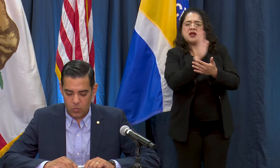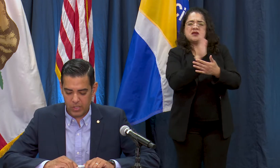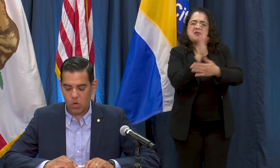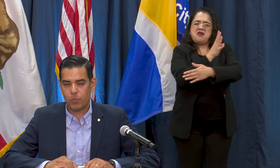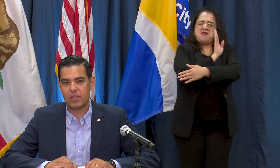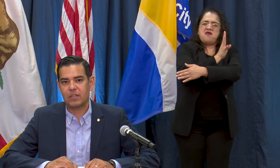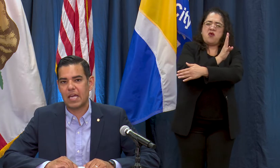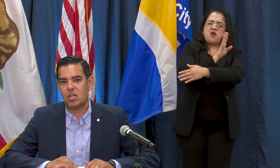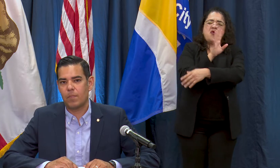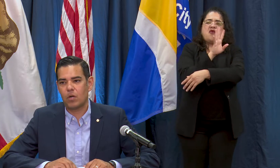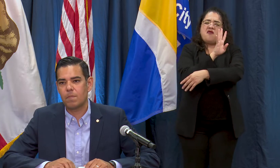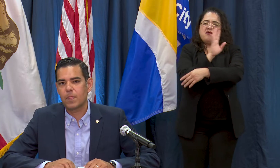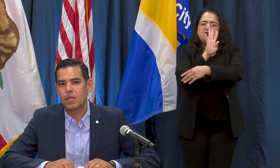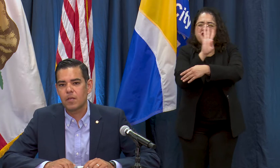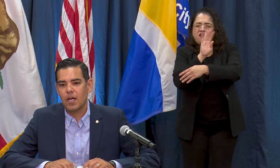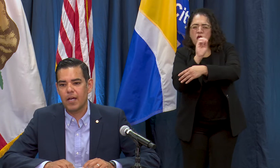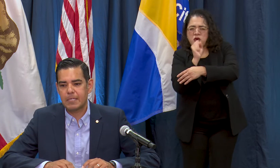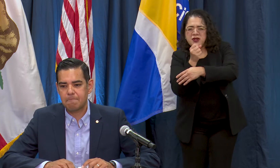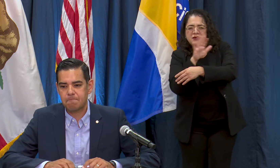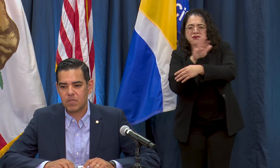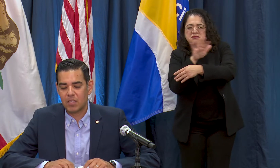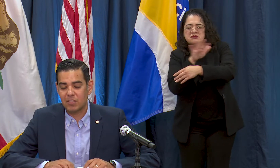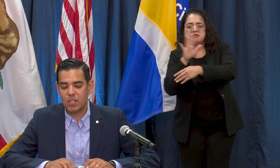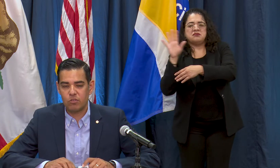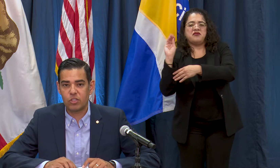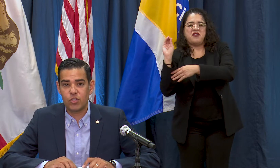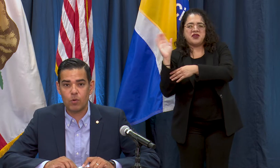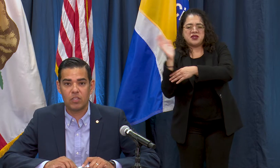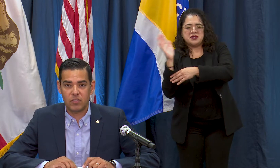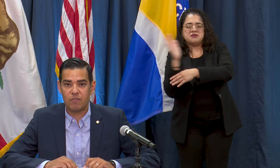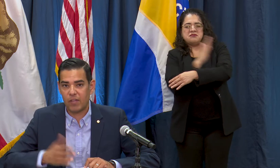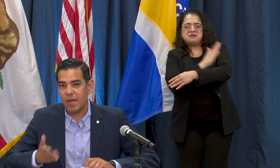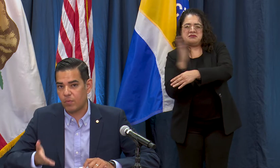really hoping that number continues to generally stay flat but